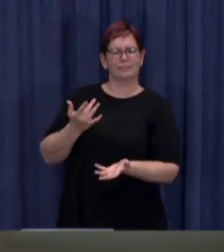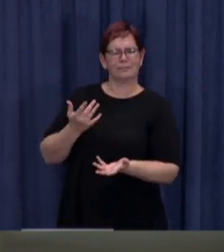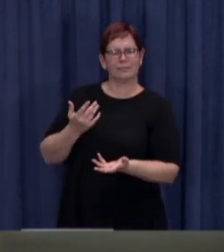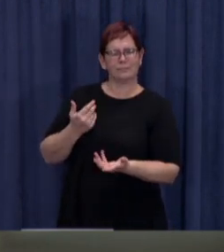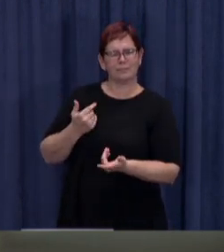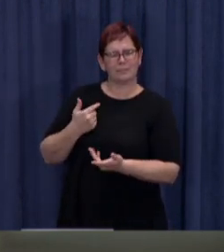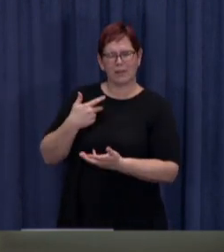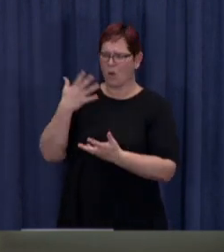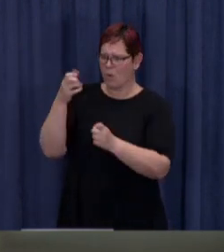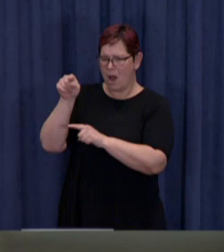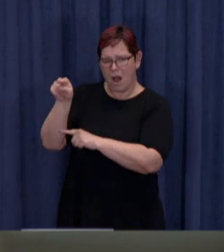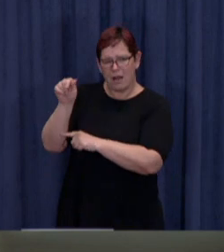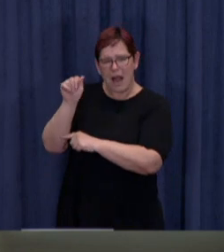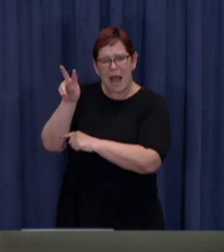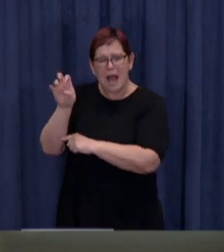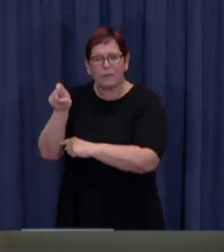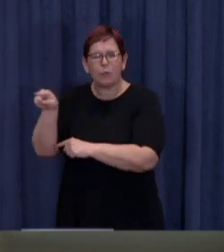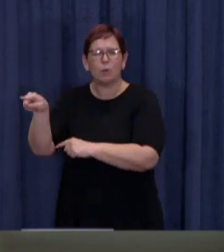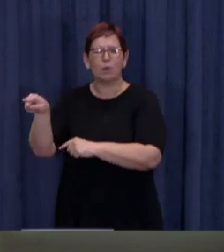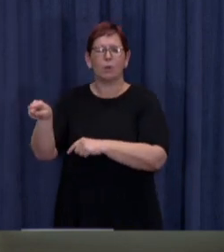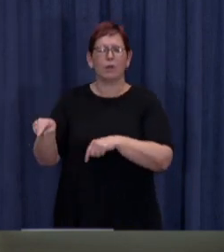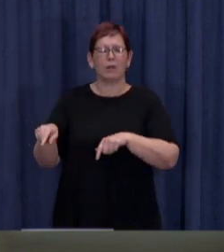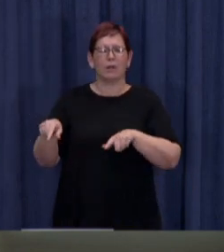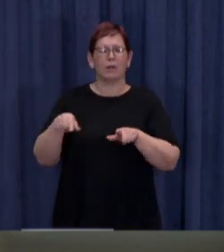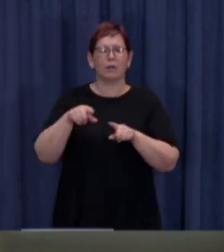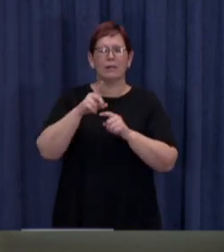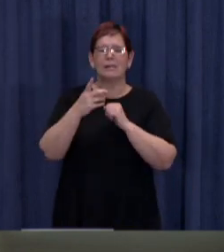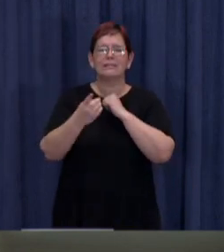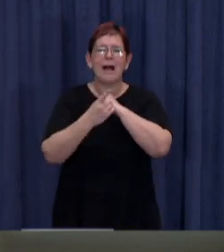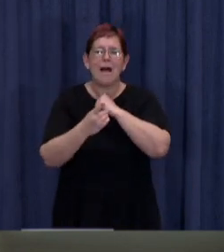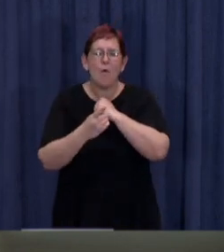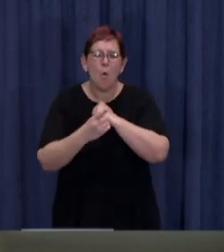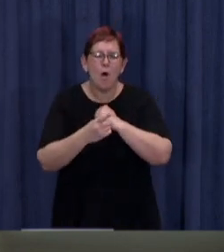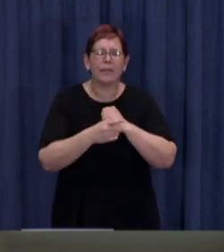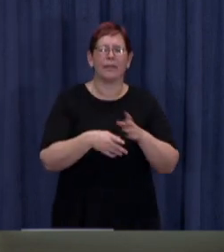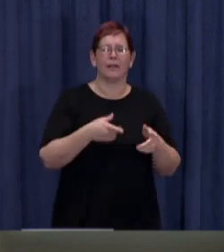Danforth and Yonge Street and Kipling and McCowan to look like the streets